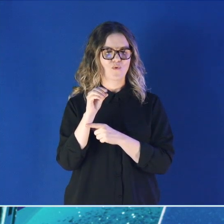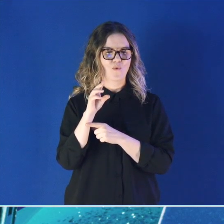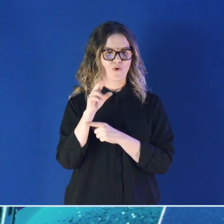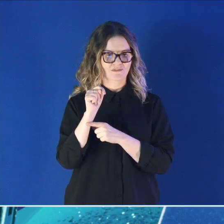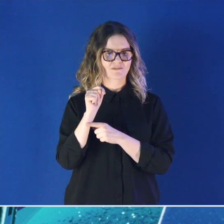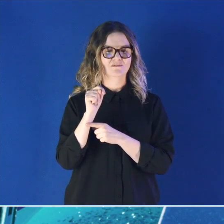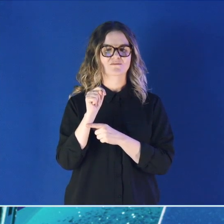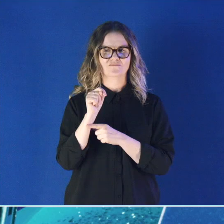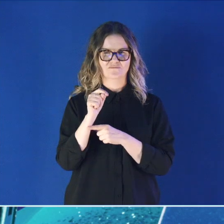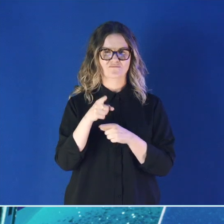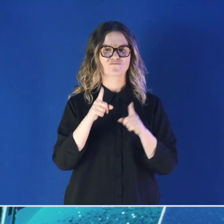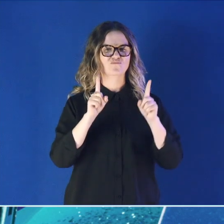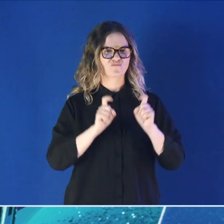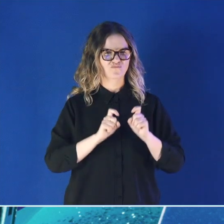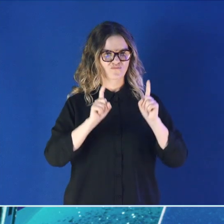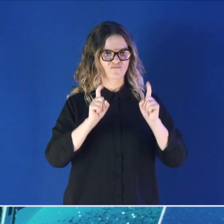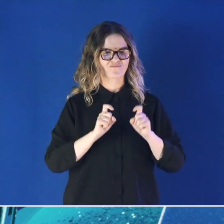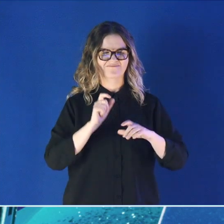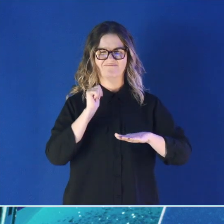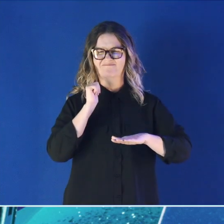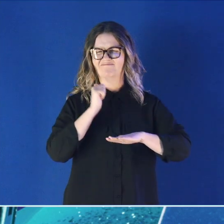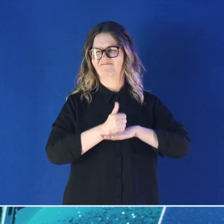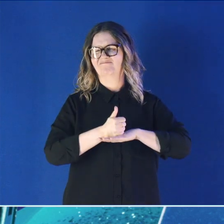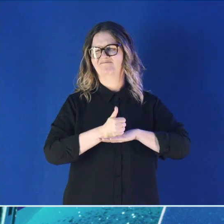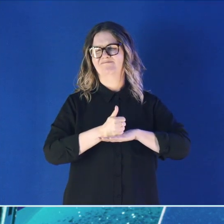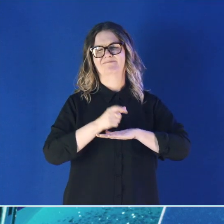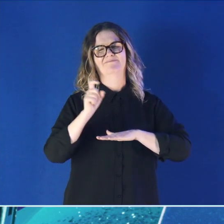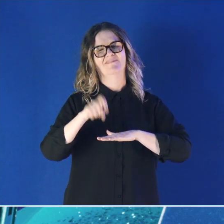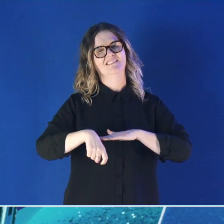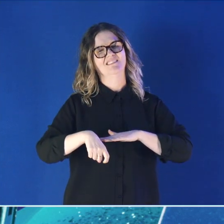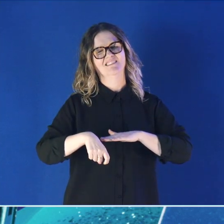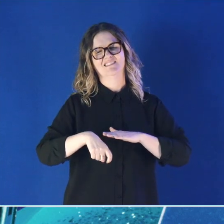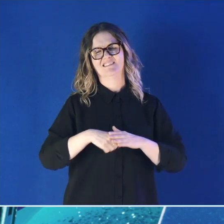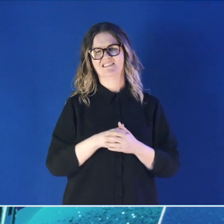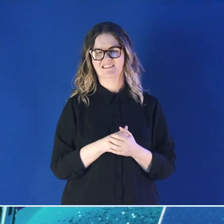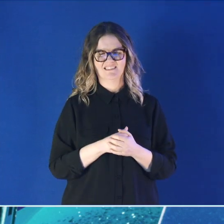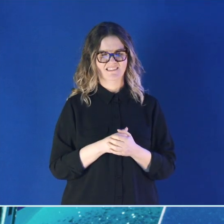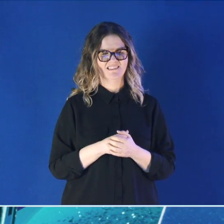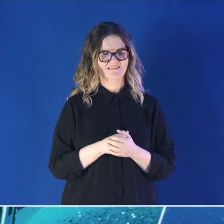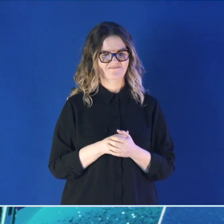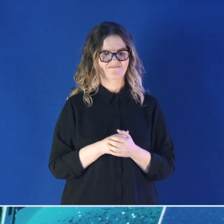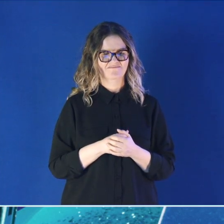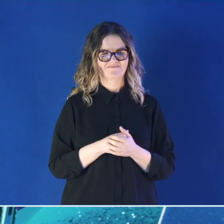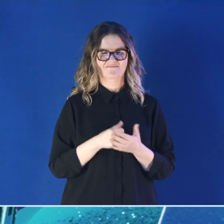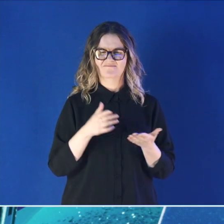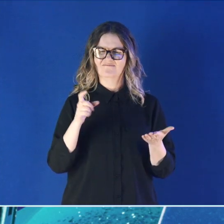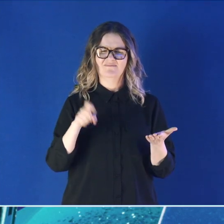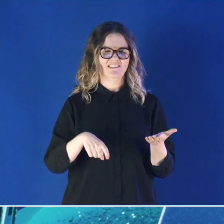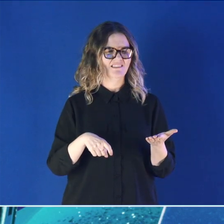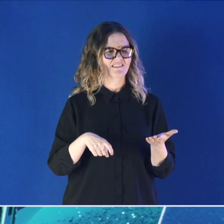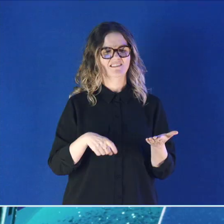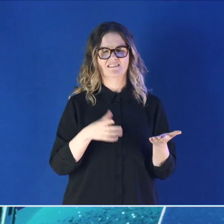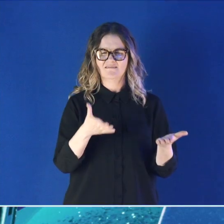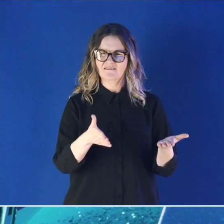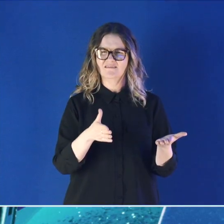We need to figure this out. And I remember saying, I need you to do this here. You're local, and I need to support you. I'm your team.